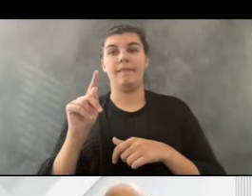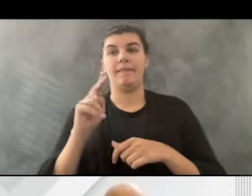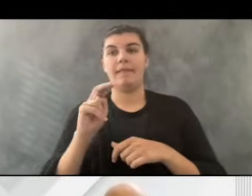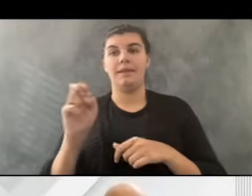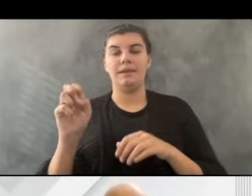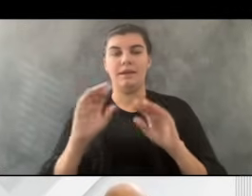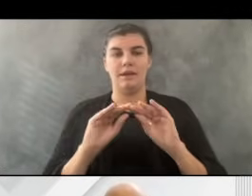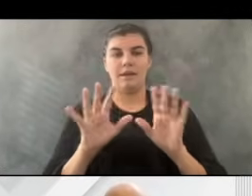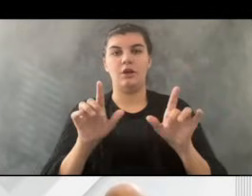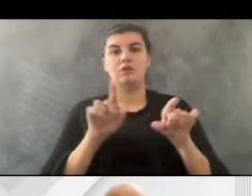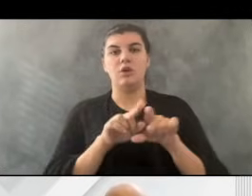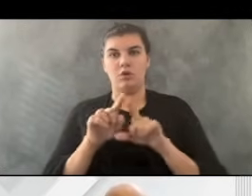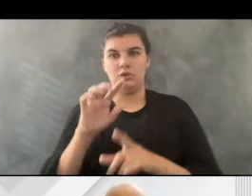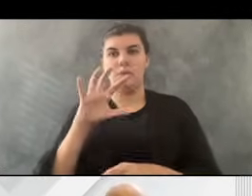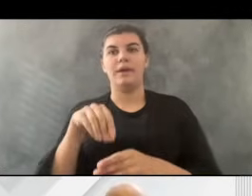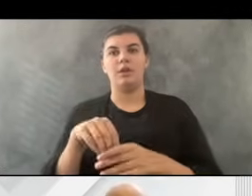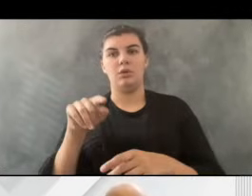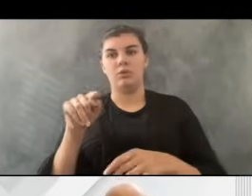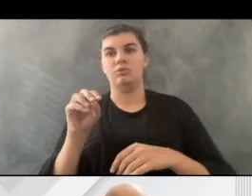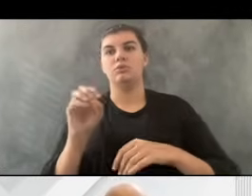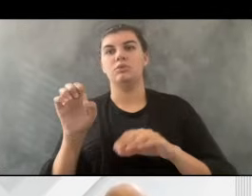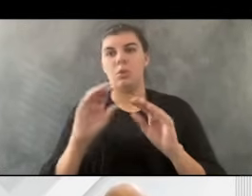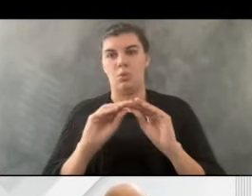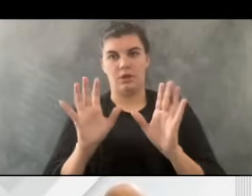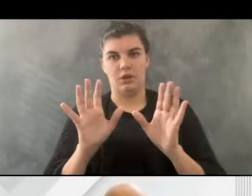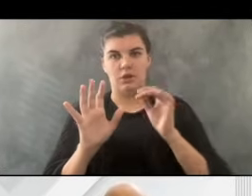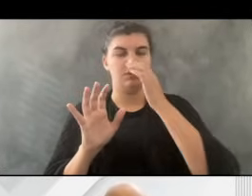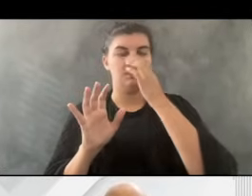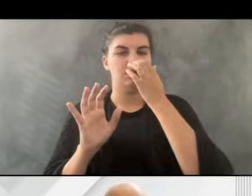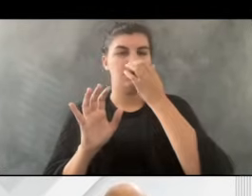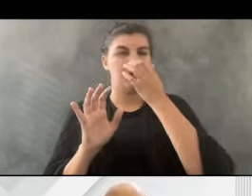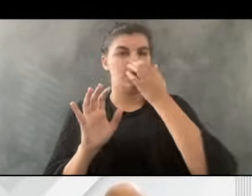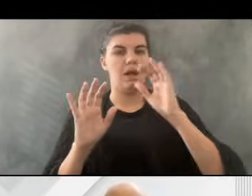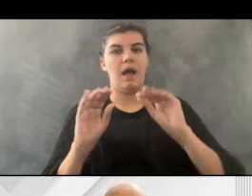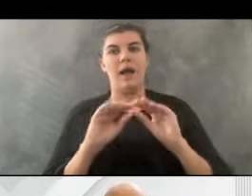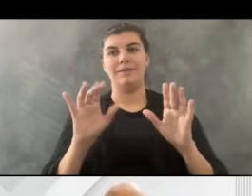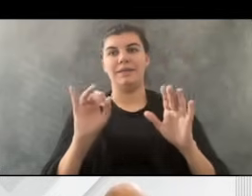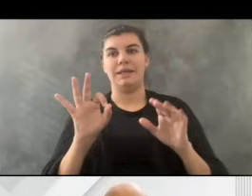also includes toe clearance, because obviously when you're sitting in a wheelchair or even in a